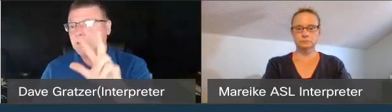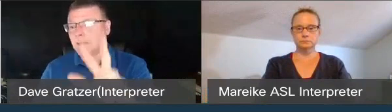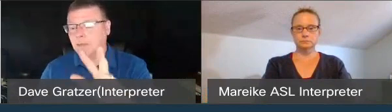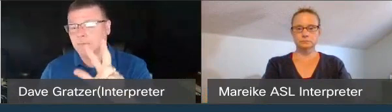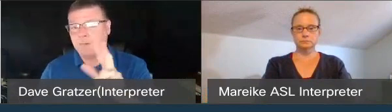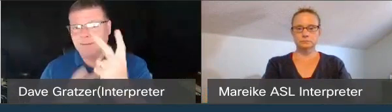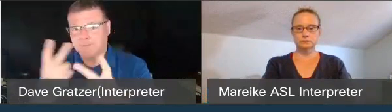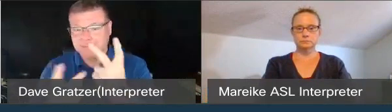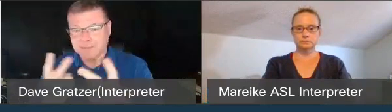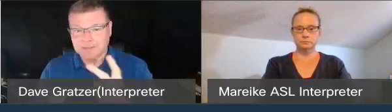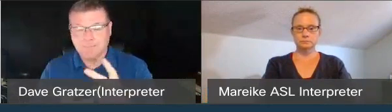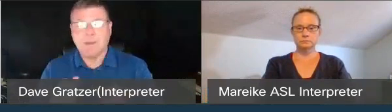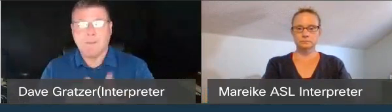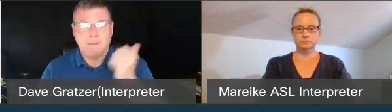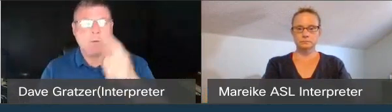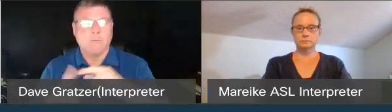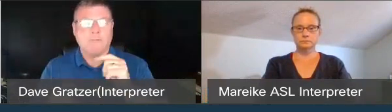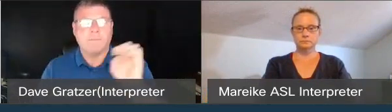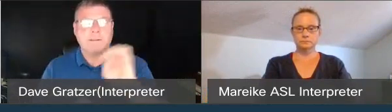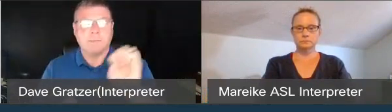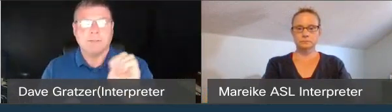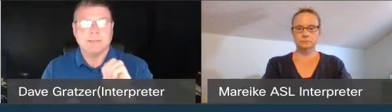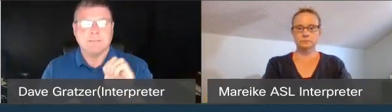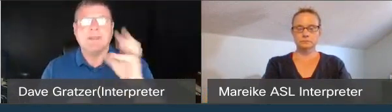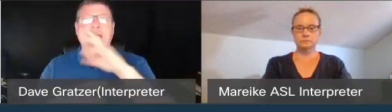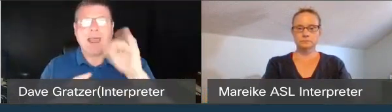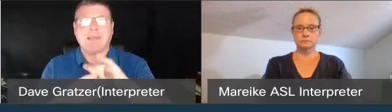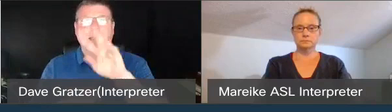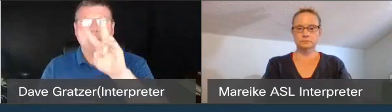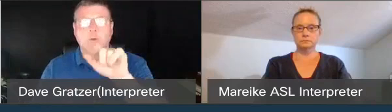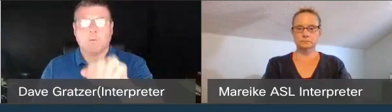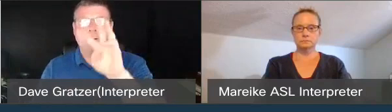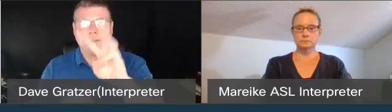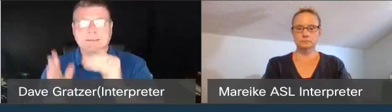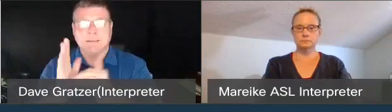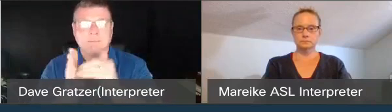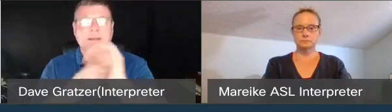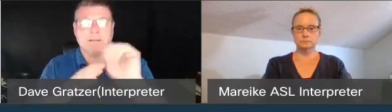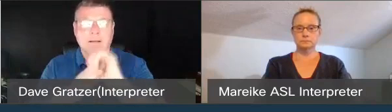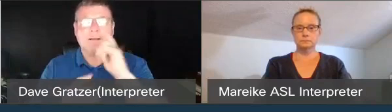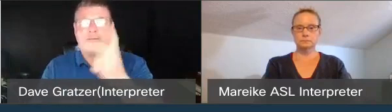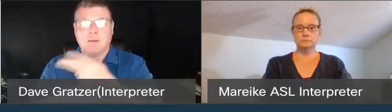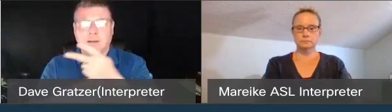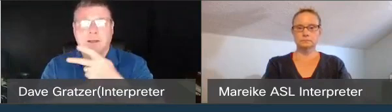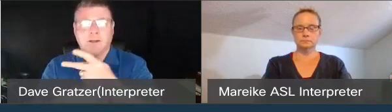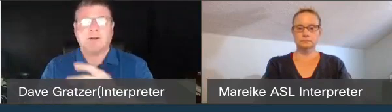uh, mostly to the emergency department, at St. Vincent occurring roughly $2.6 million for care. Uh, the Billings Police Department